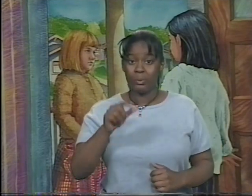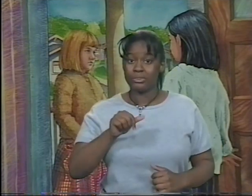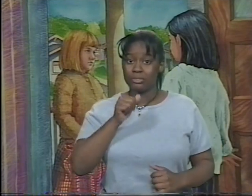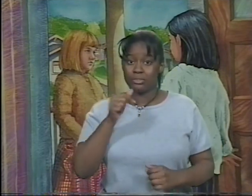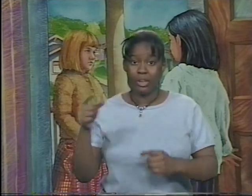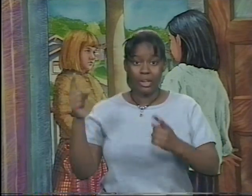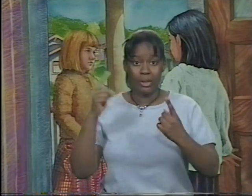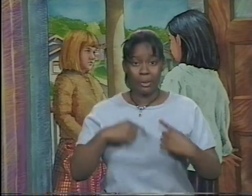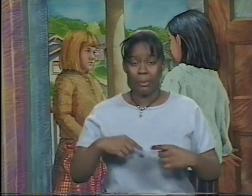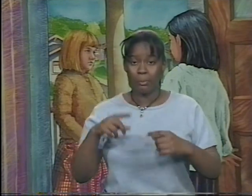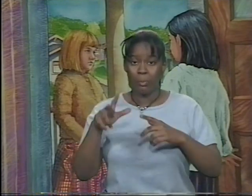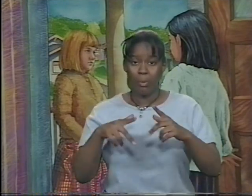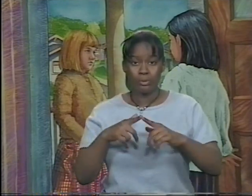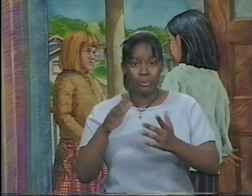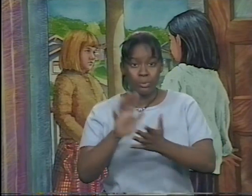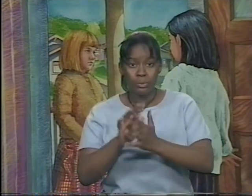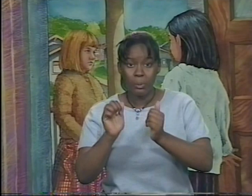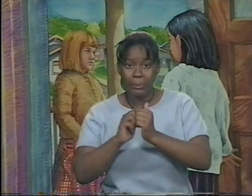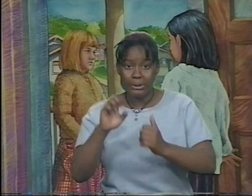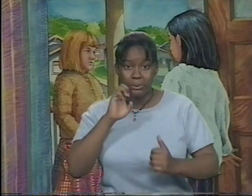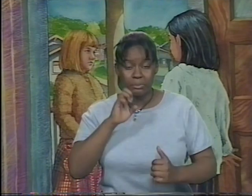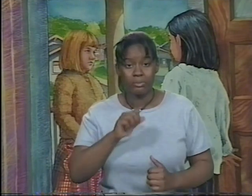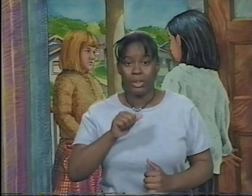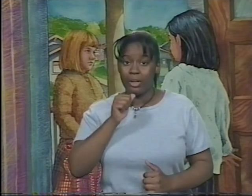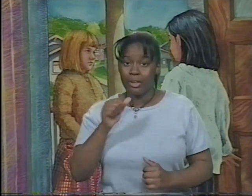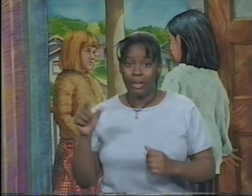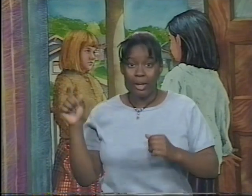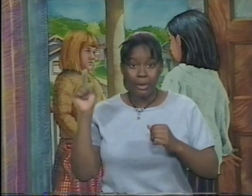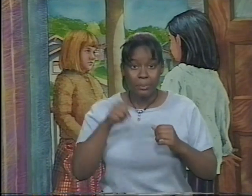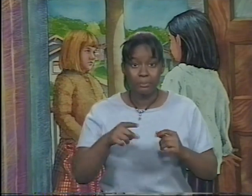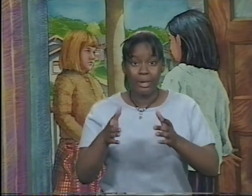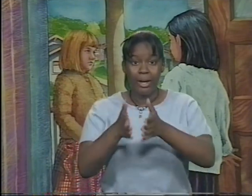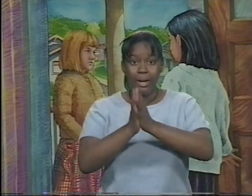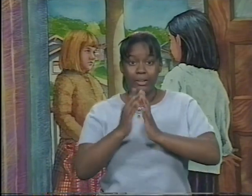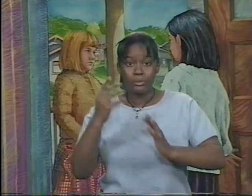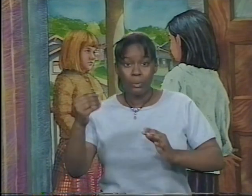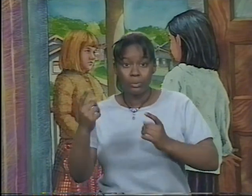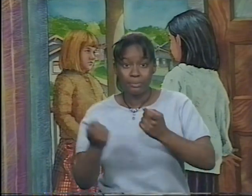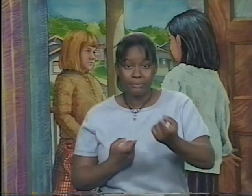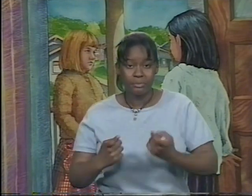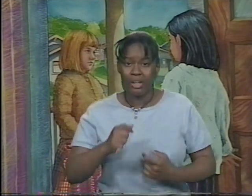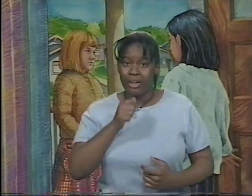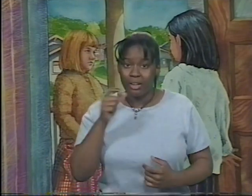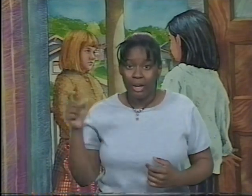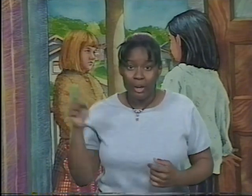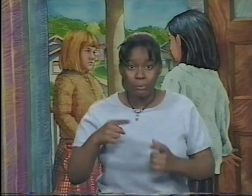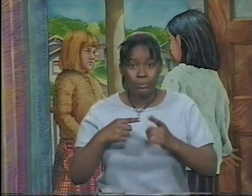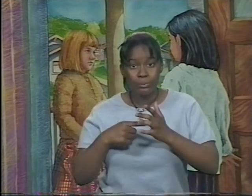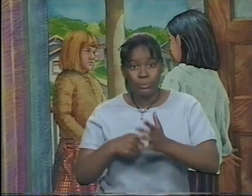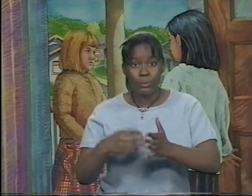She hadn't come to walk to school with Emi. And she hadn't come to ask her to go roller-skating.